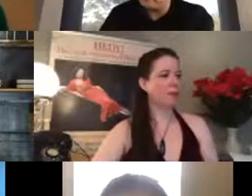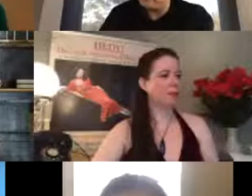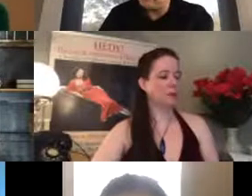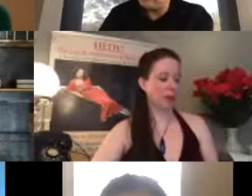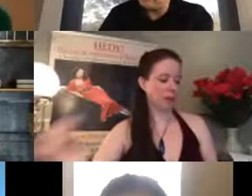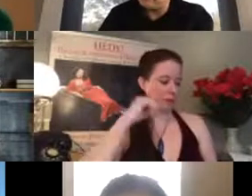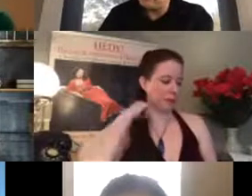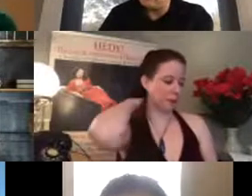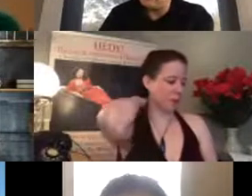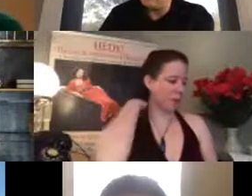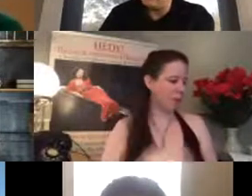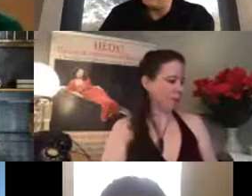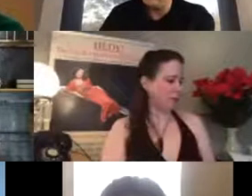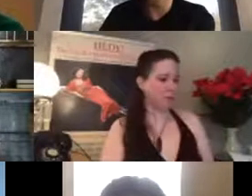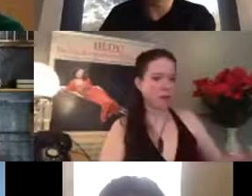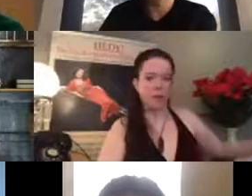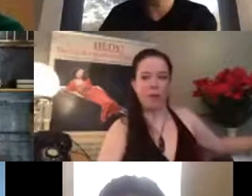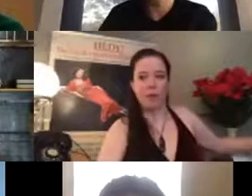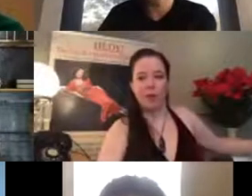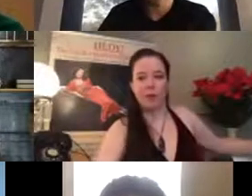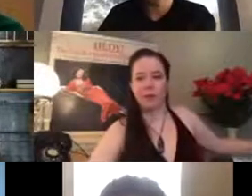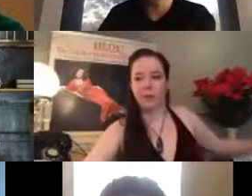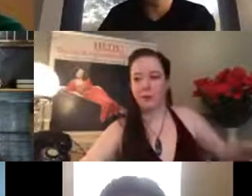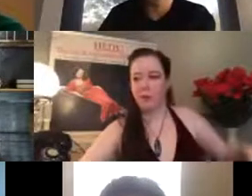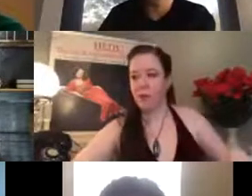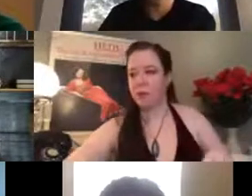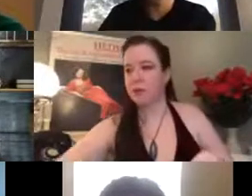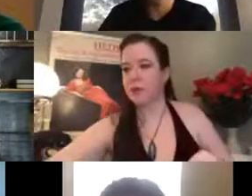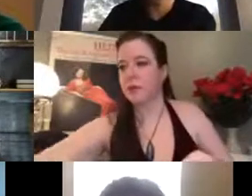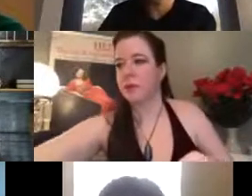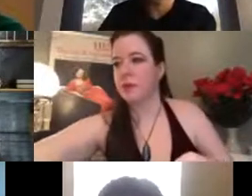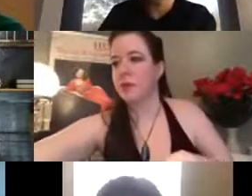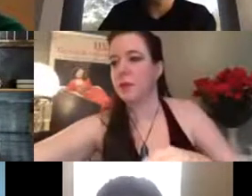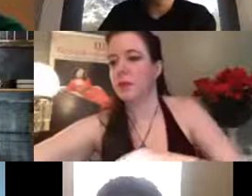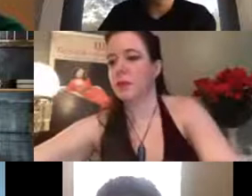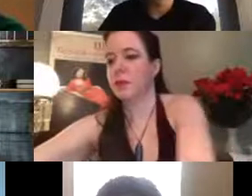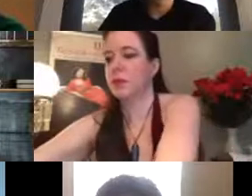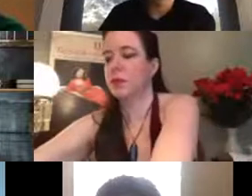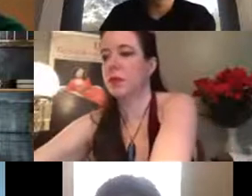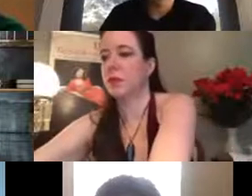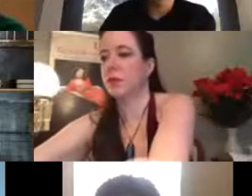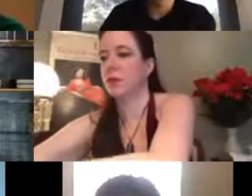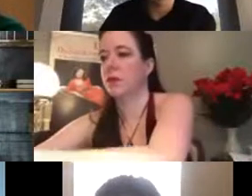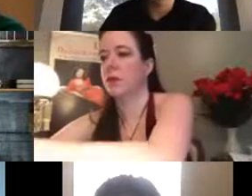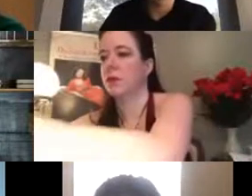how we ensure that our cultural exchange practices are both reciprocal.